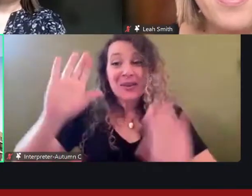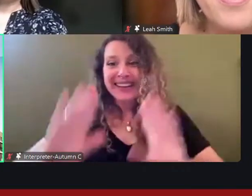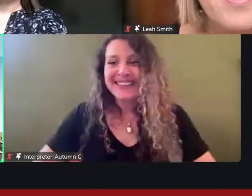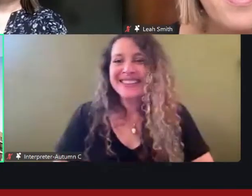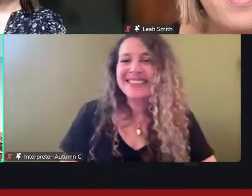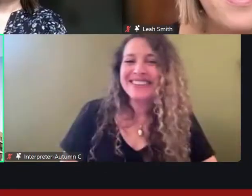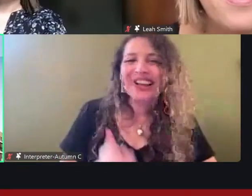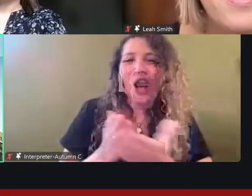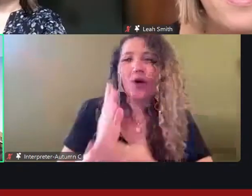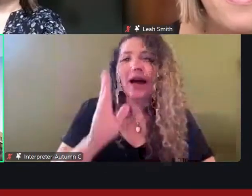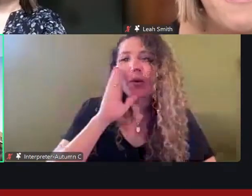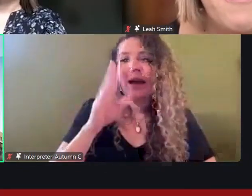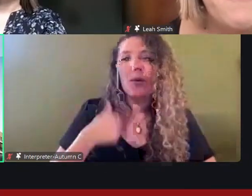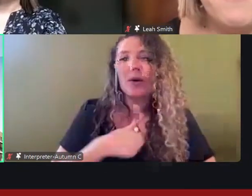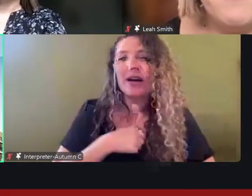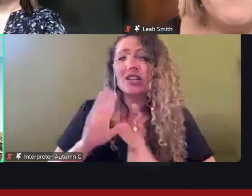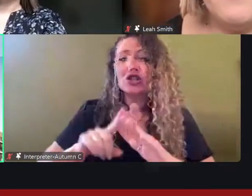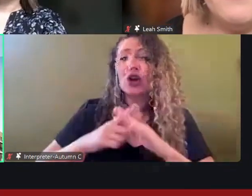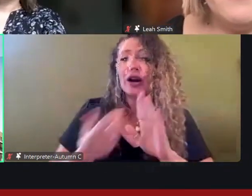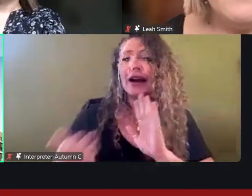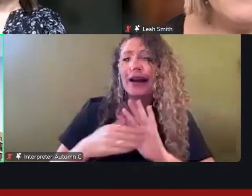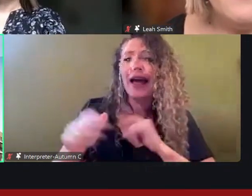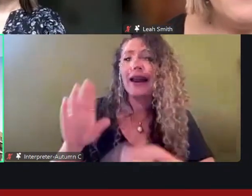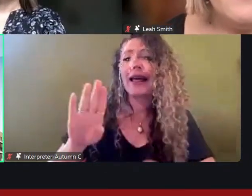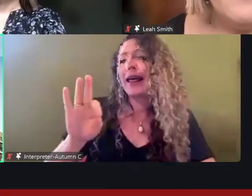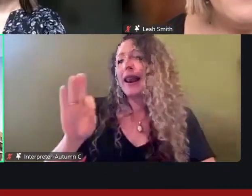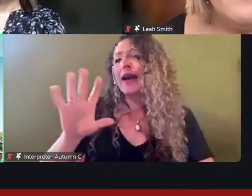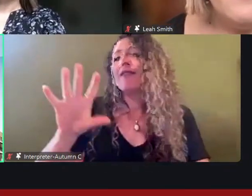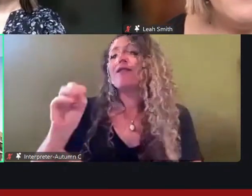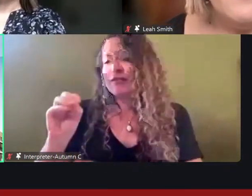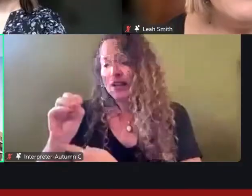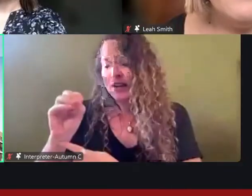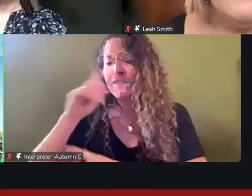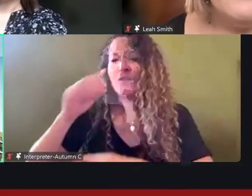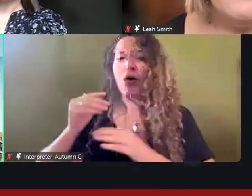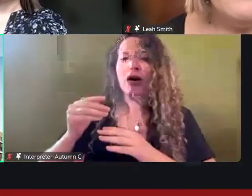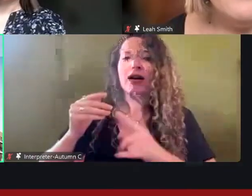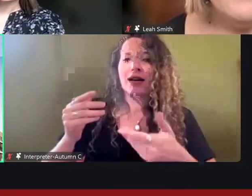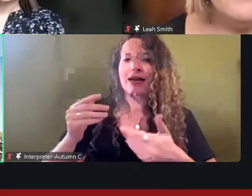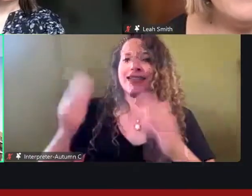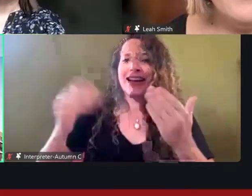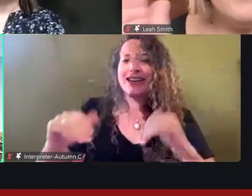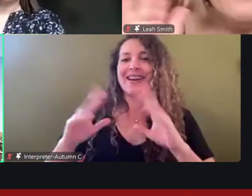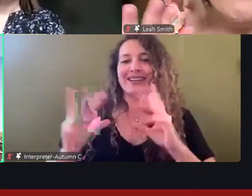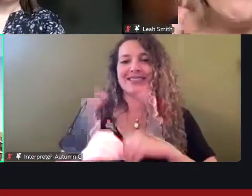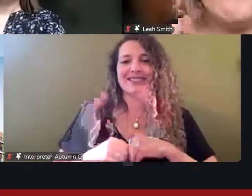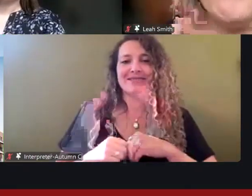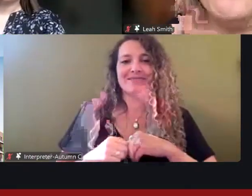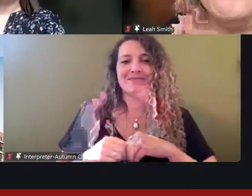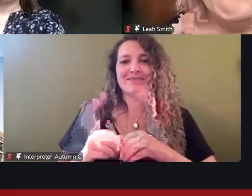so we'll reconvene at 9:50 for our next session, number three. Alright. Thank you everybody. Thank you. Thank you so much.